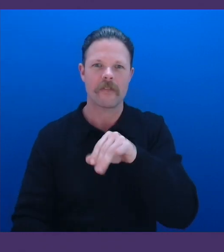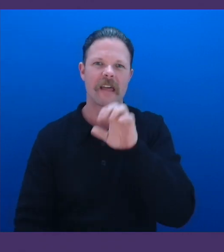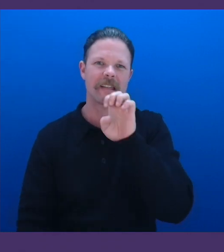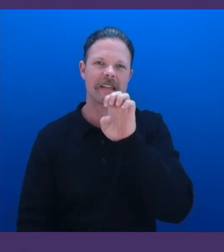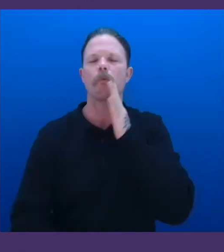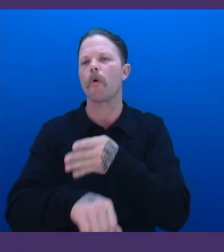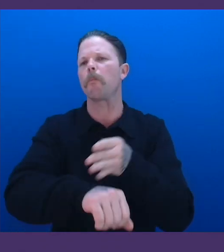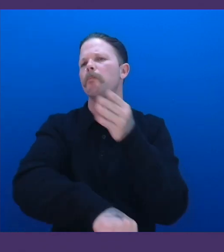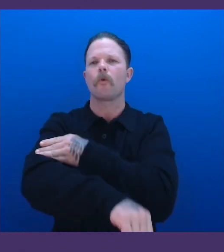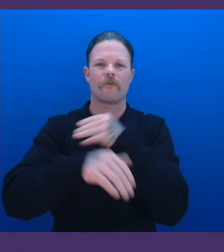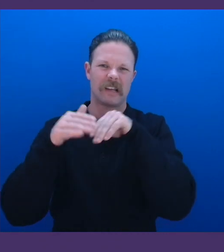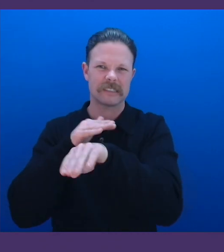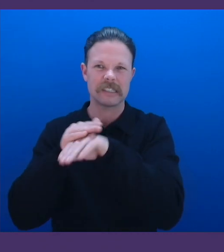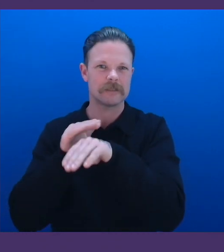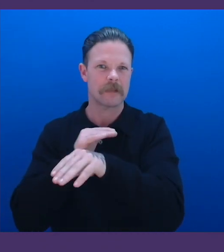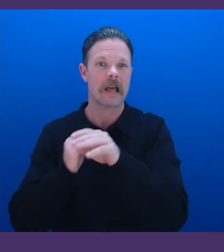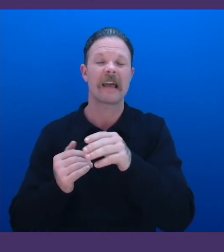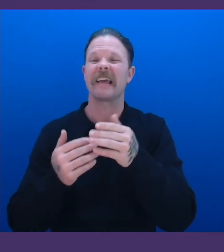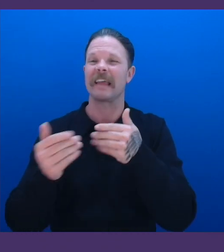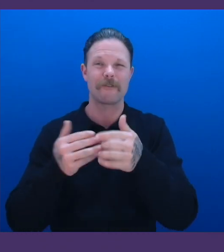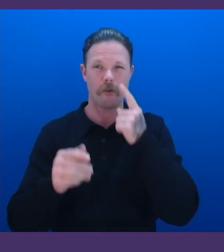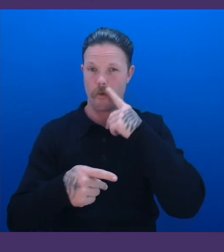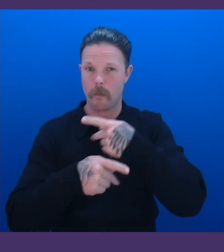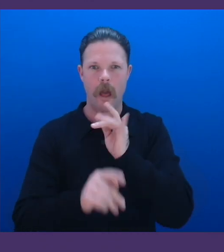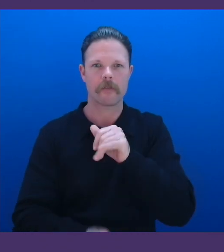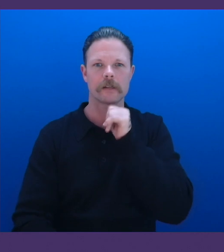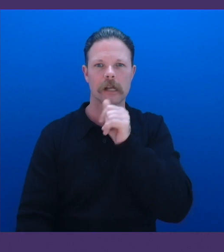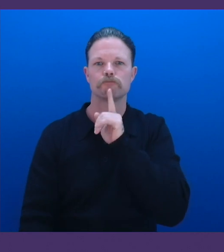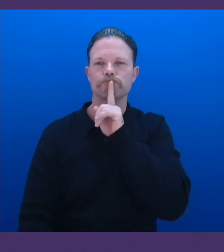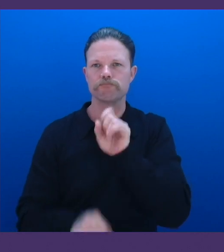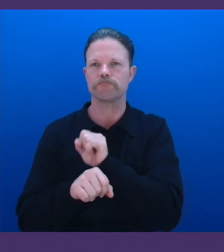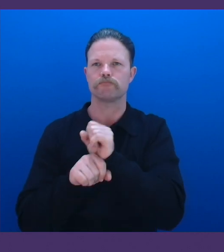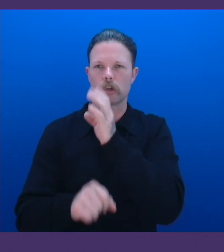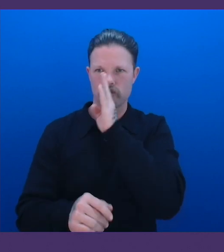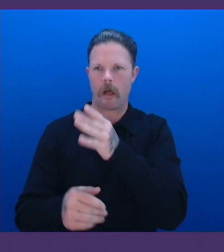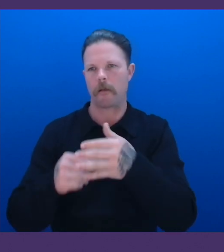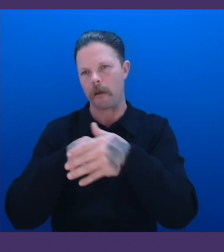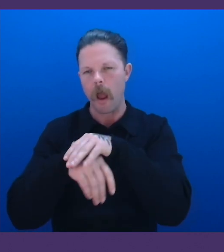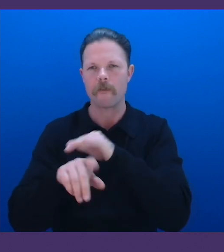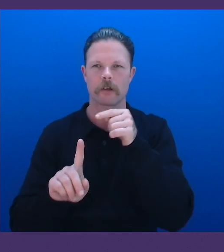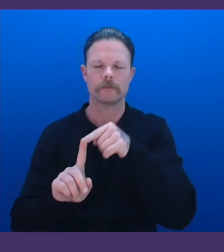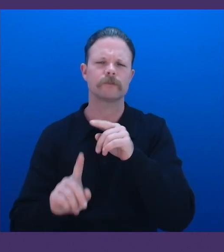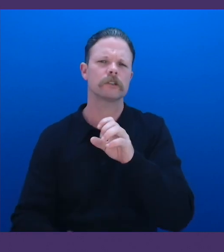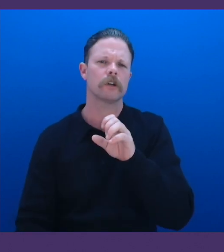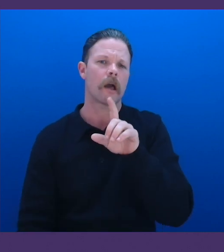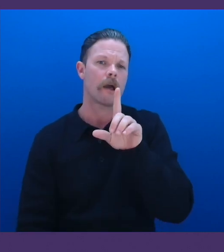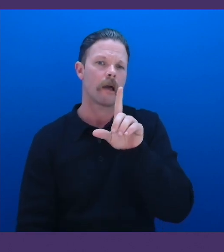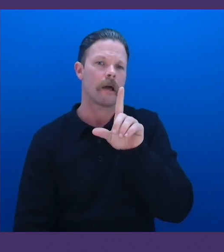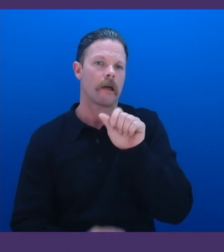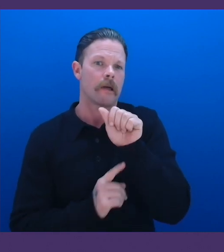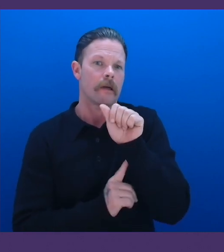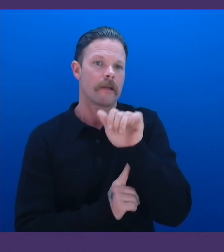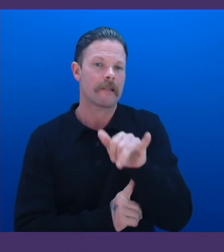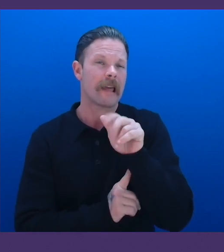that it doesn't directly cover. So, Léonie, you're a little bit closer to the EU than Alli